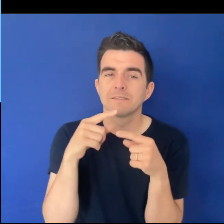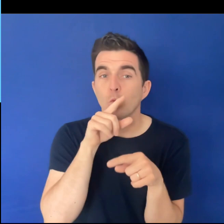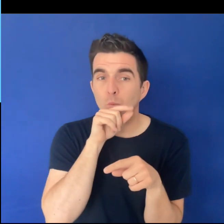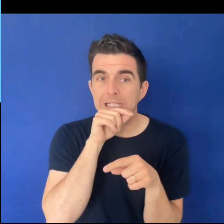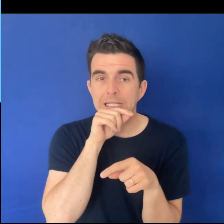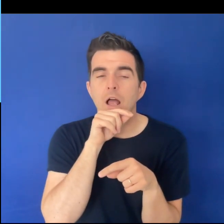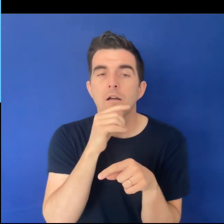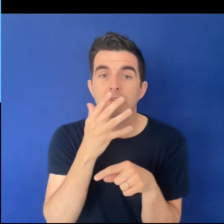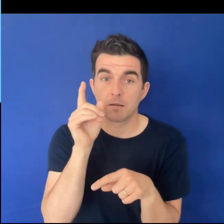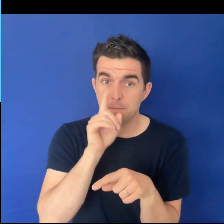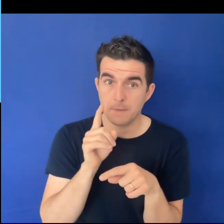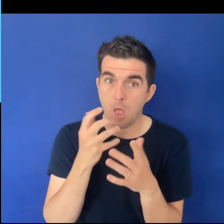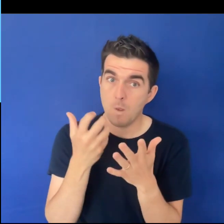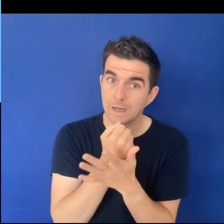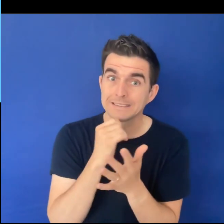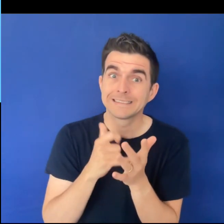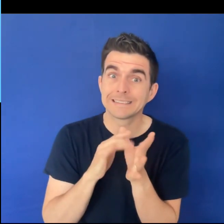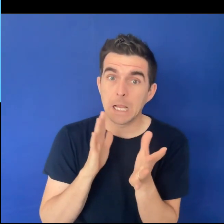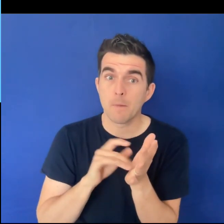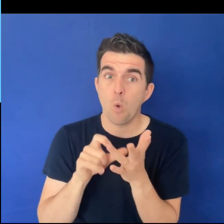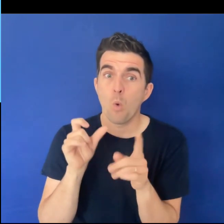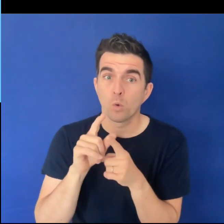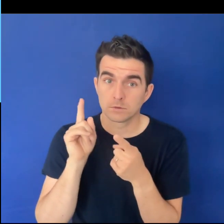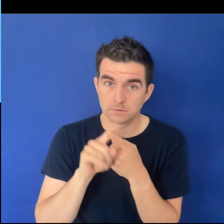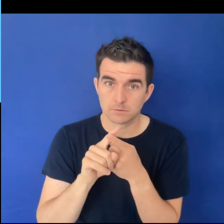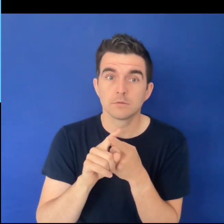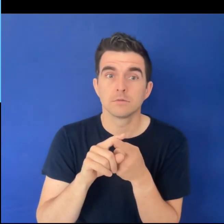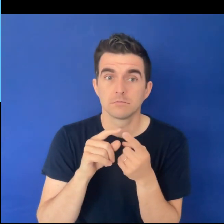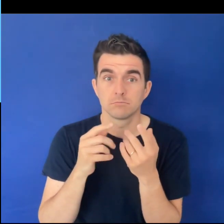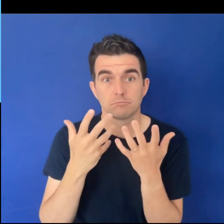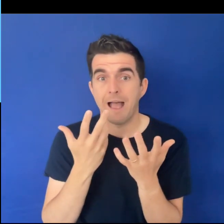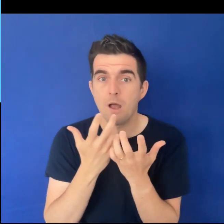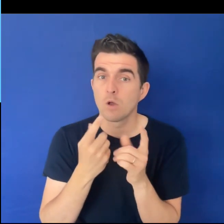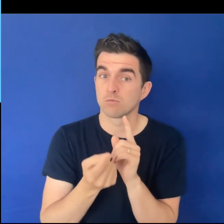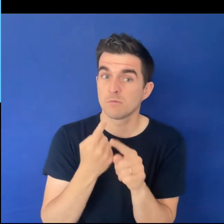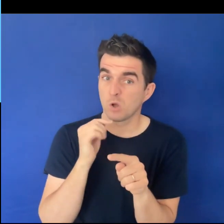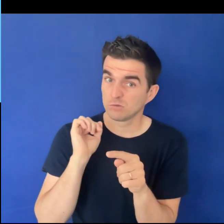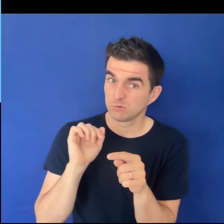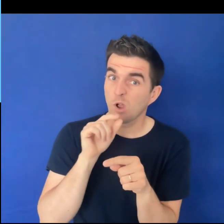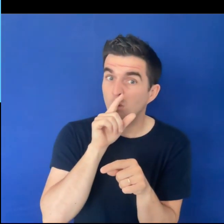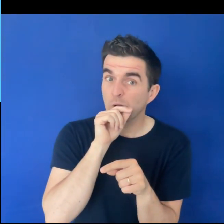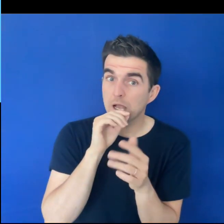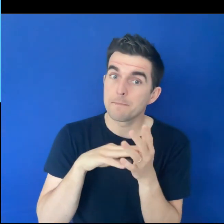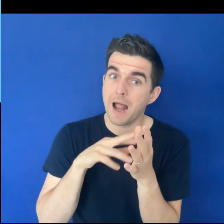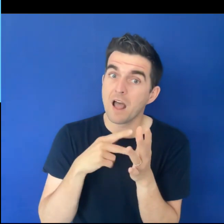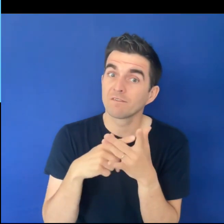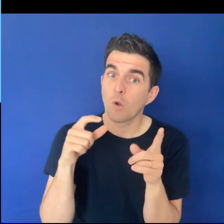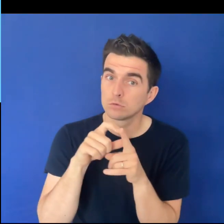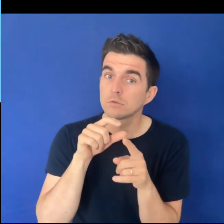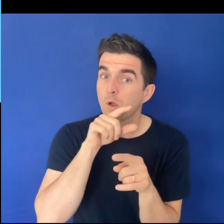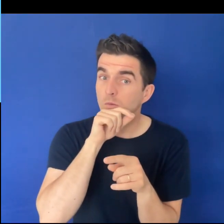Five people will win Steam codes for the game by responding to the Tweet up on Manavoid’s Twitter.